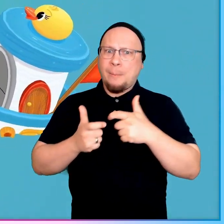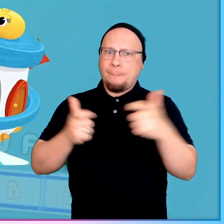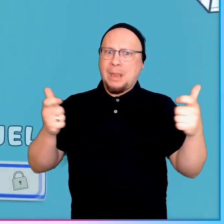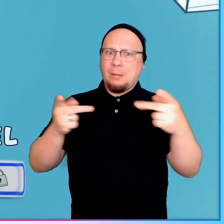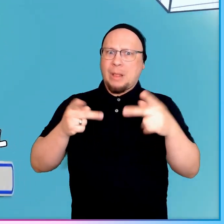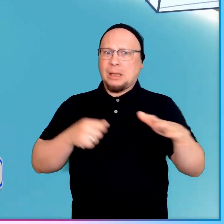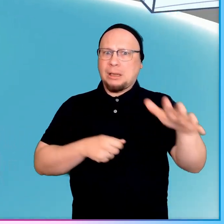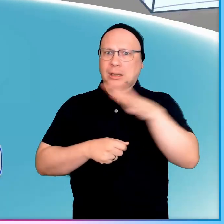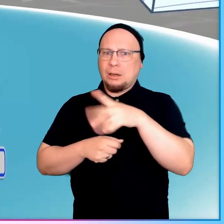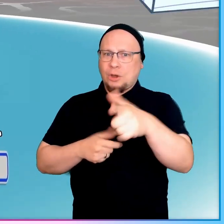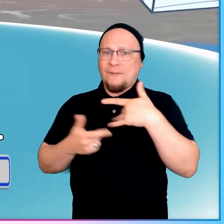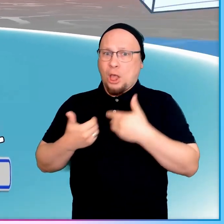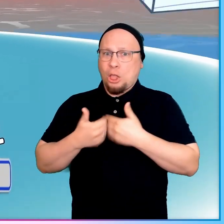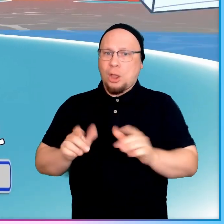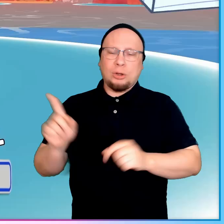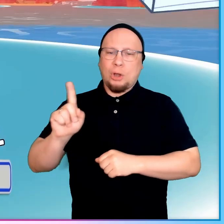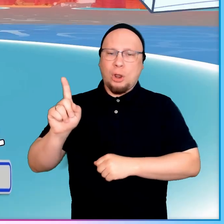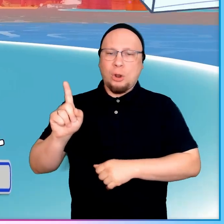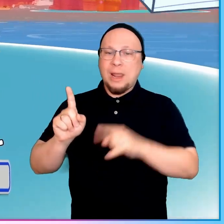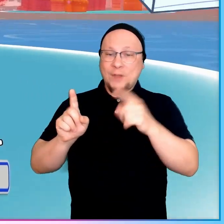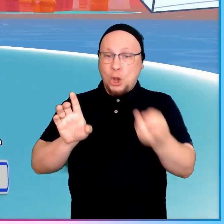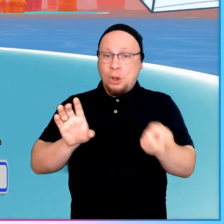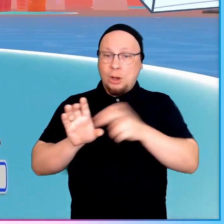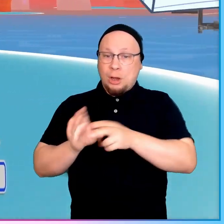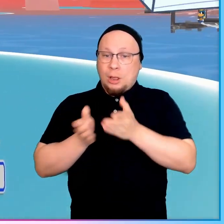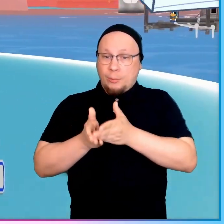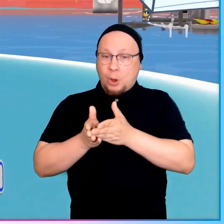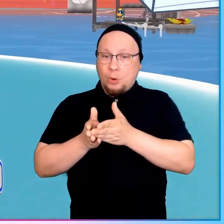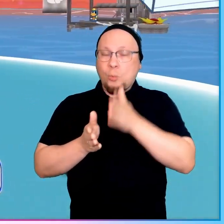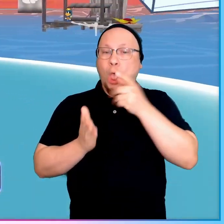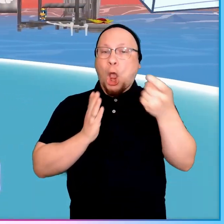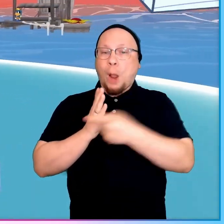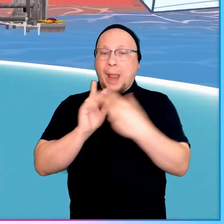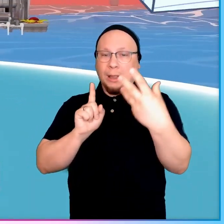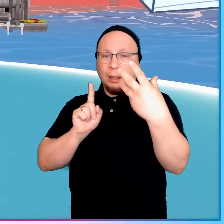whenever you board FriendShip, the camera will always point to your current objective seamlessly.